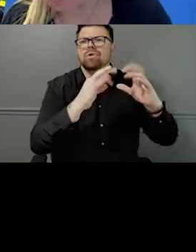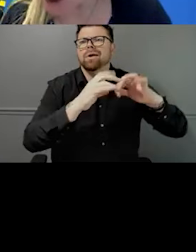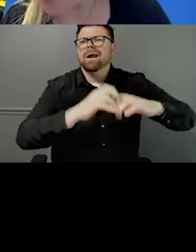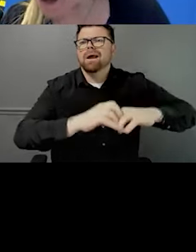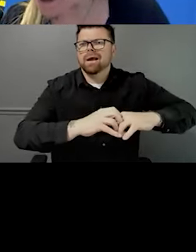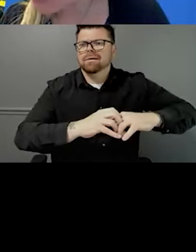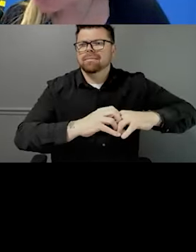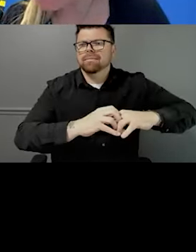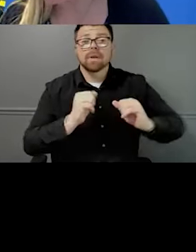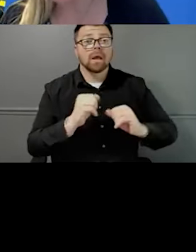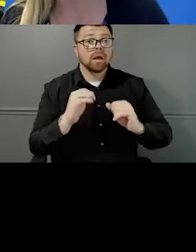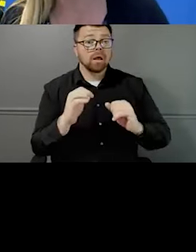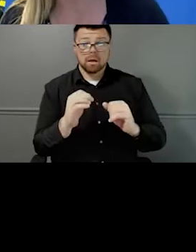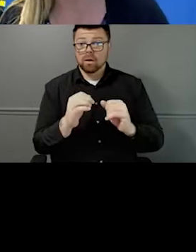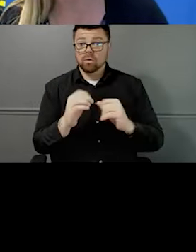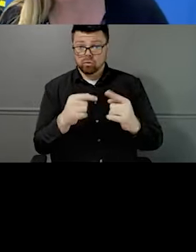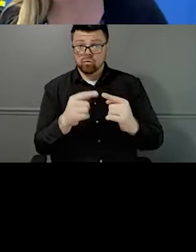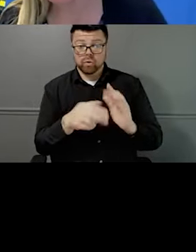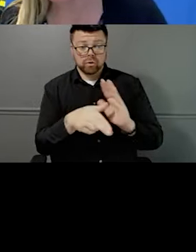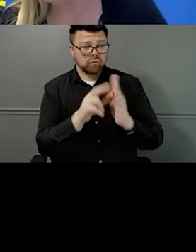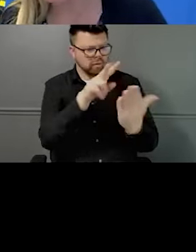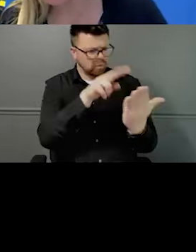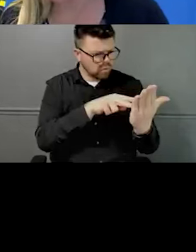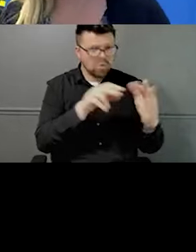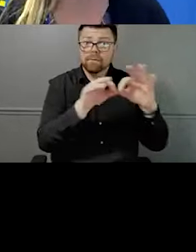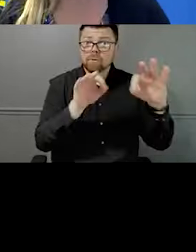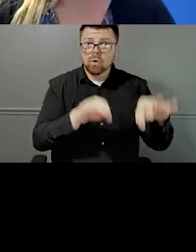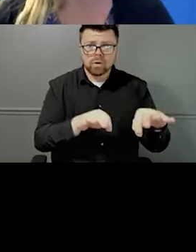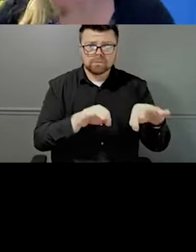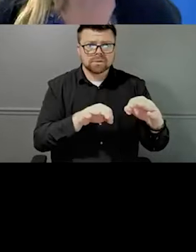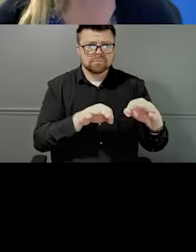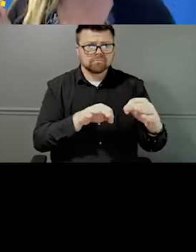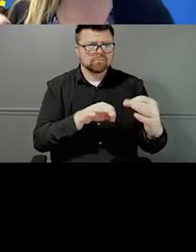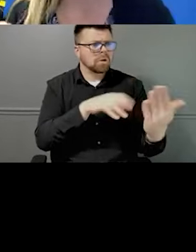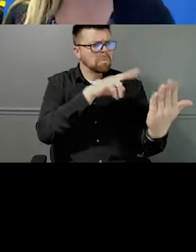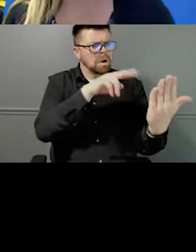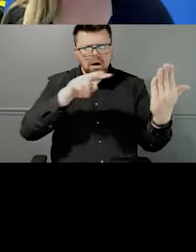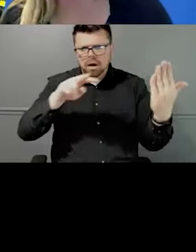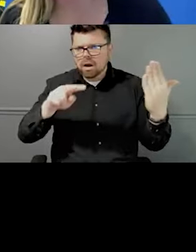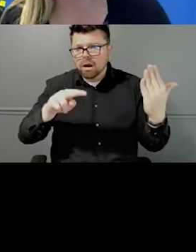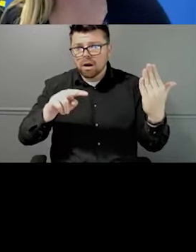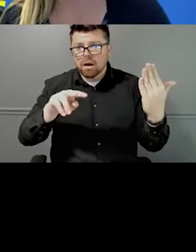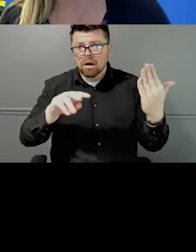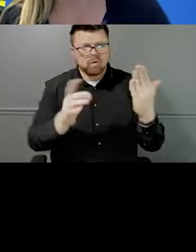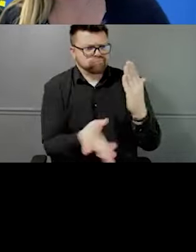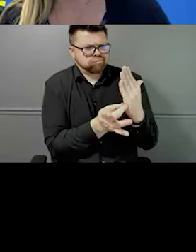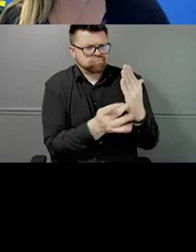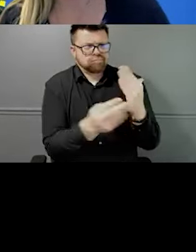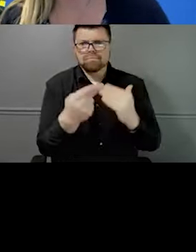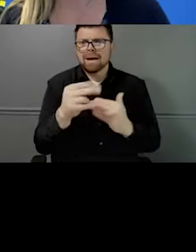When you actually look on the forms themselves, we've hyperlinked to what those definitions are